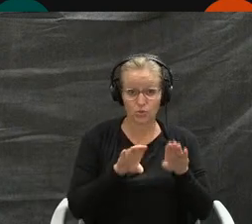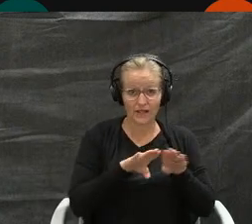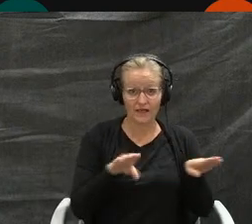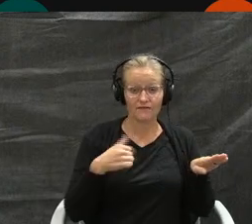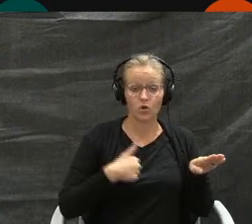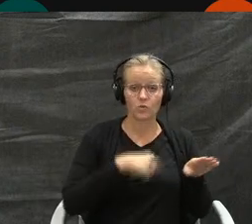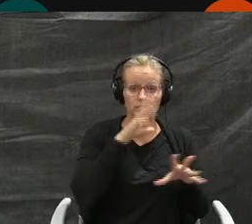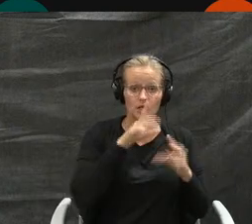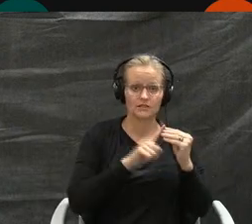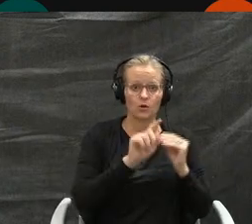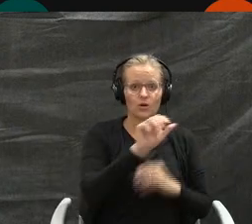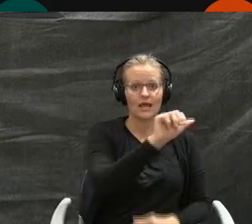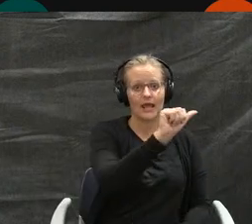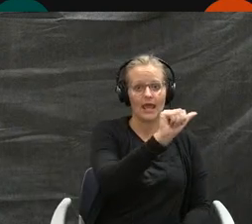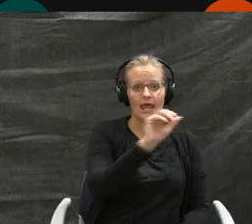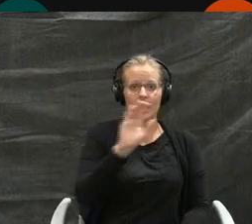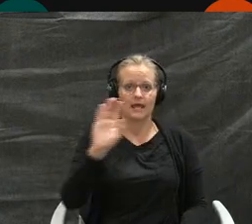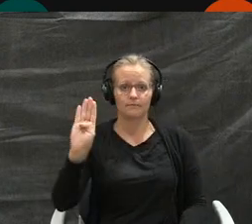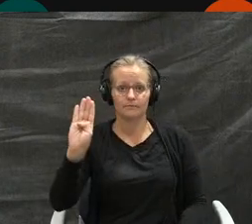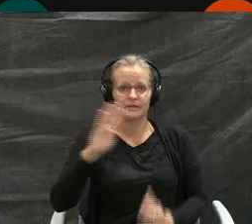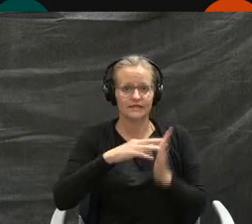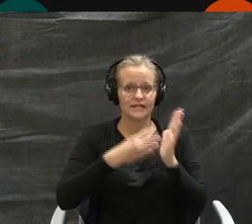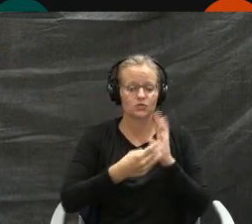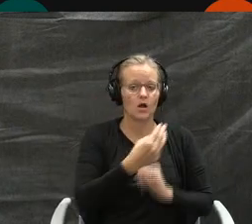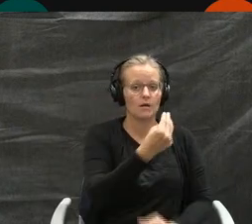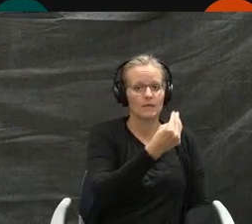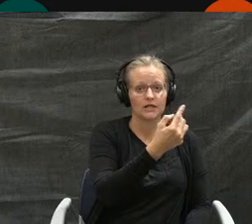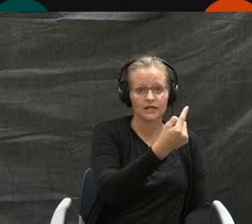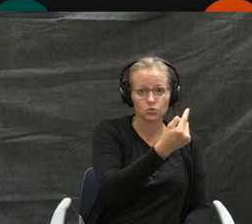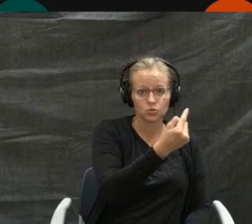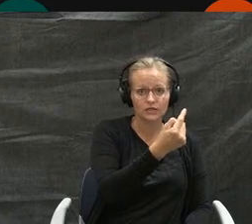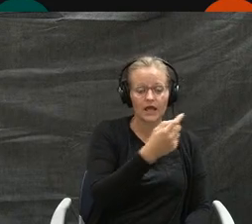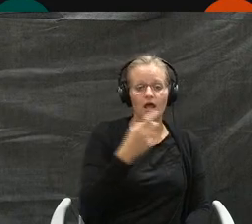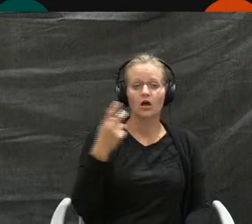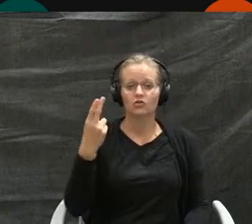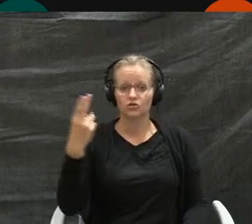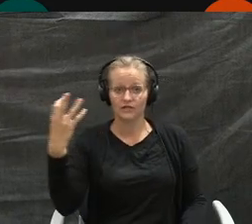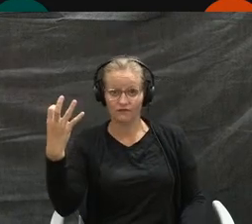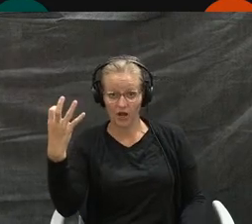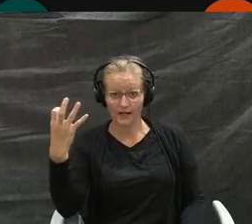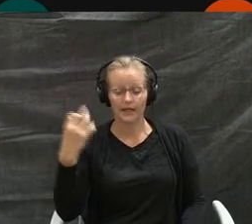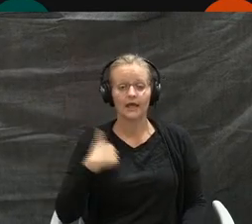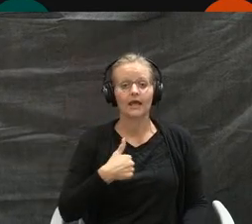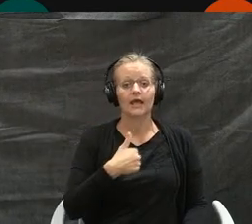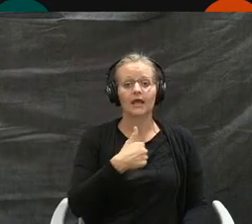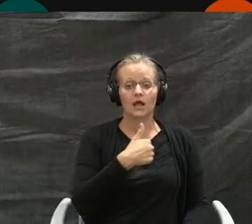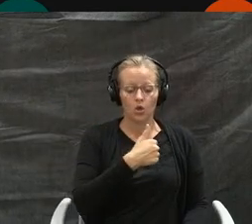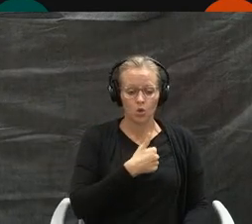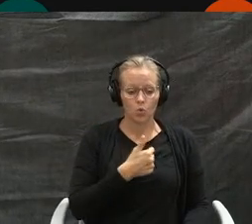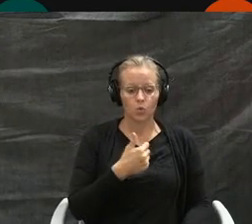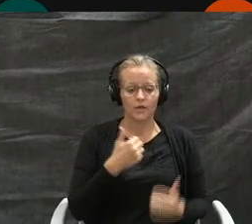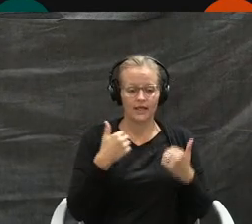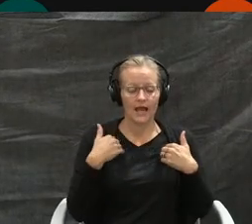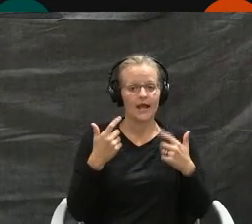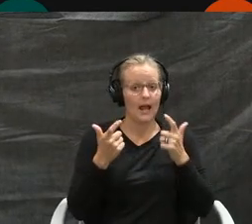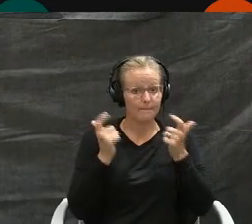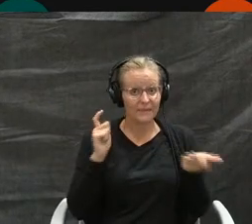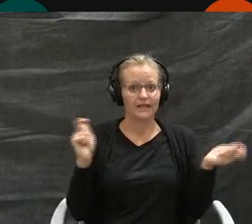similar thing with an AB schedule Monday, Tuesday, Thursday, Friday, one of the biggest changes to the daily